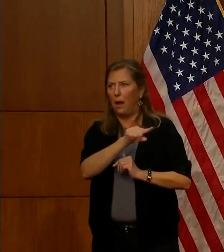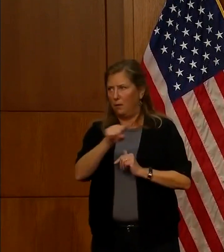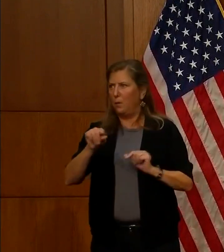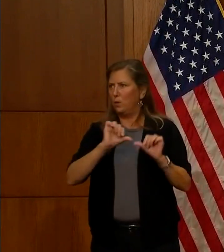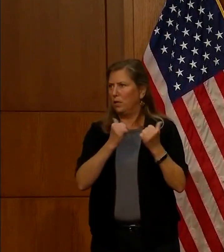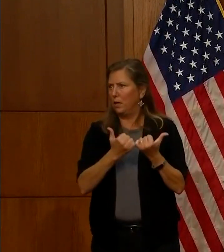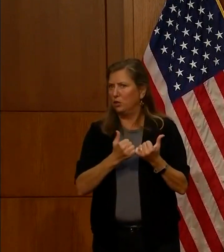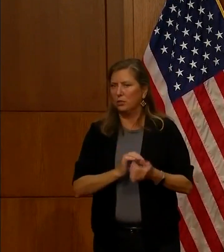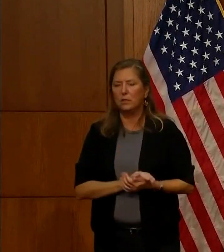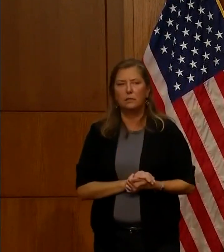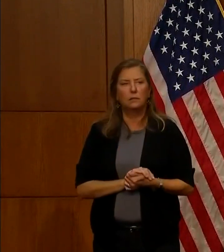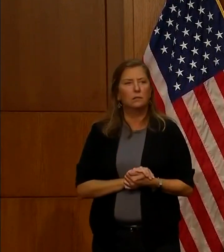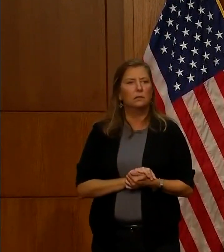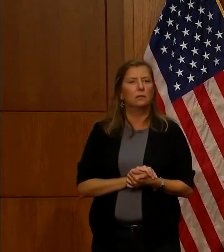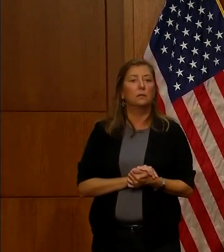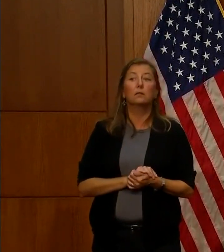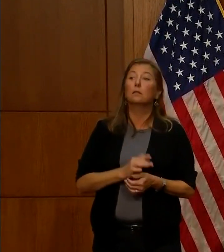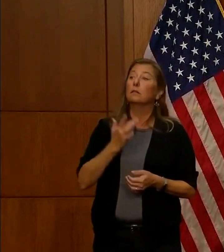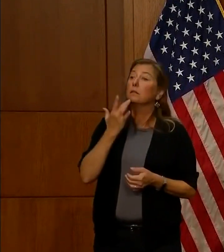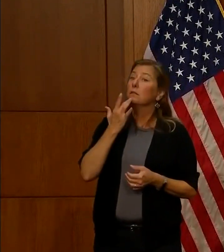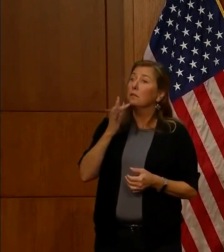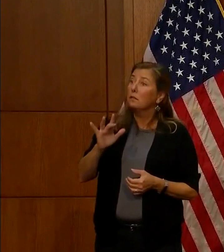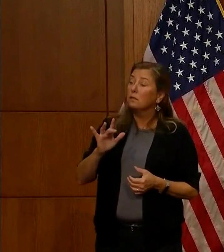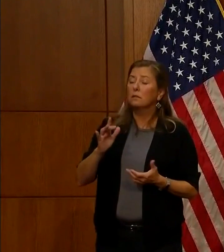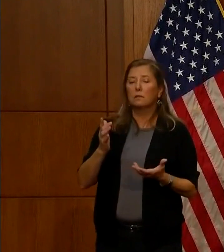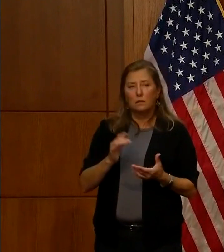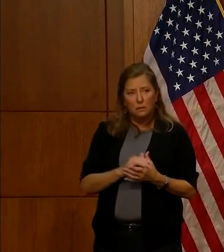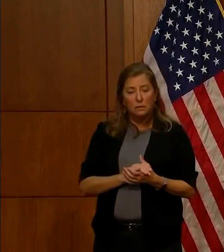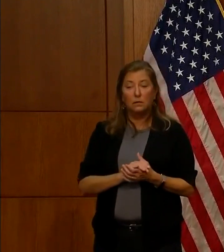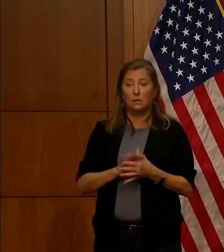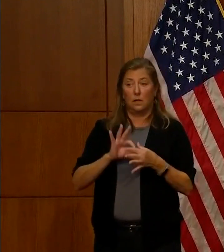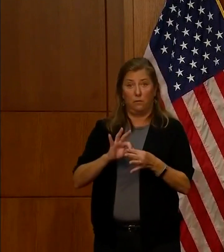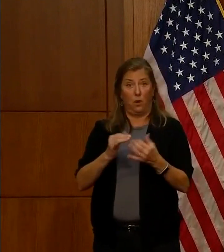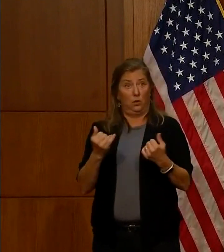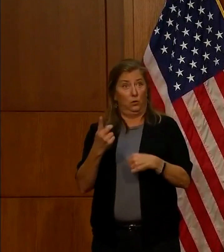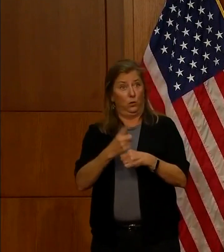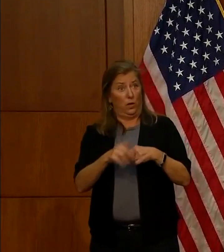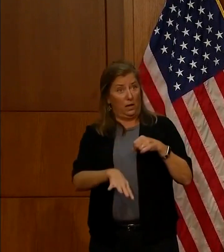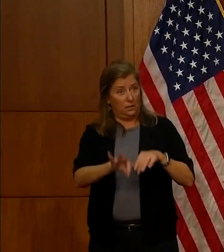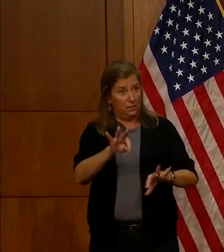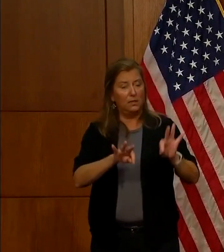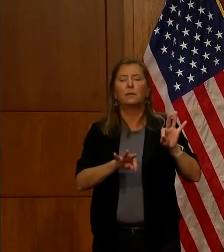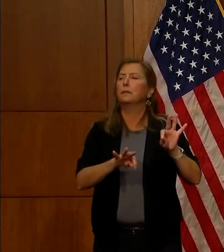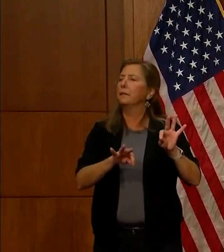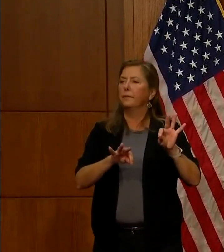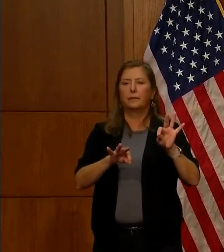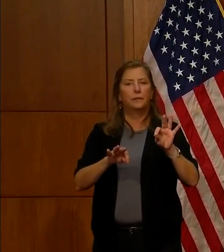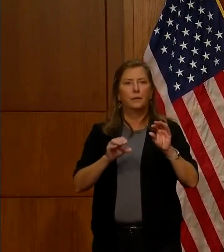THOROUGHLY INVESTIGATED BY THOSE LAW ENFORCEMENT AGENCIES.